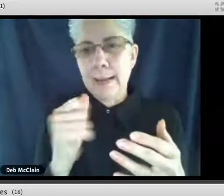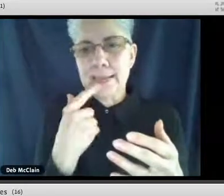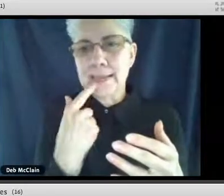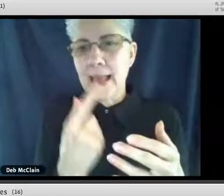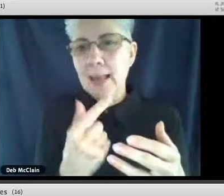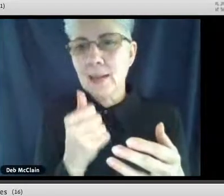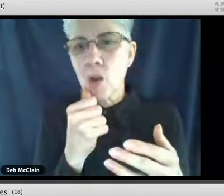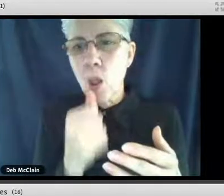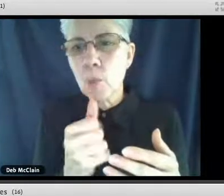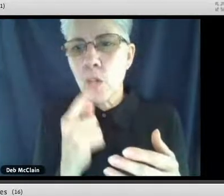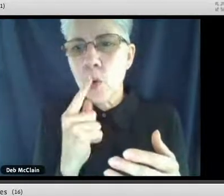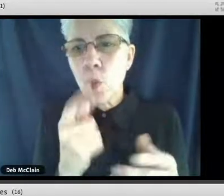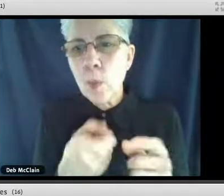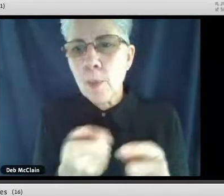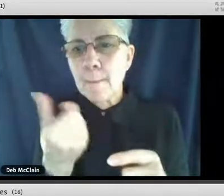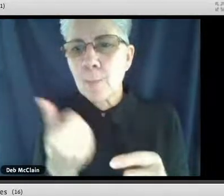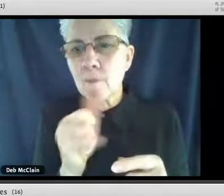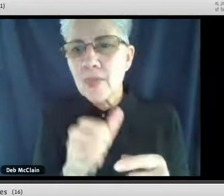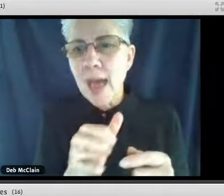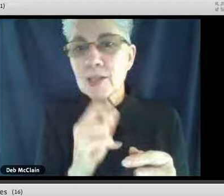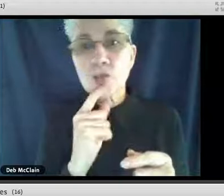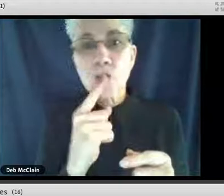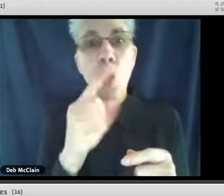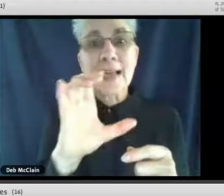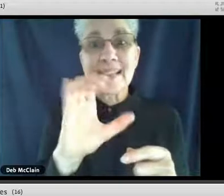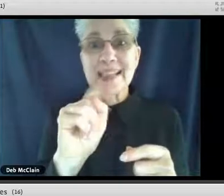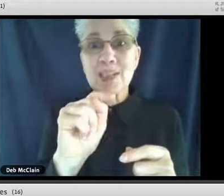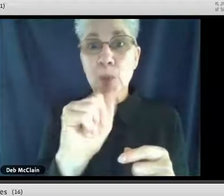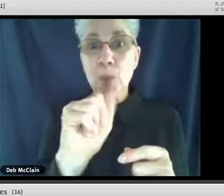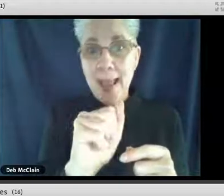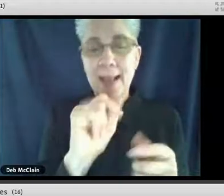So a single call to action, and really think about what that is.